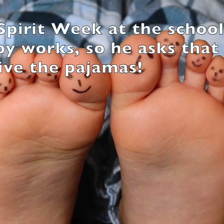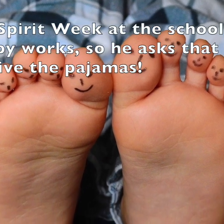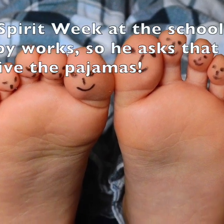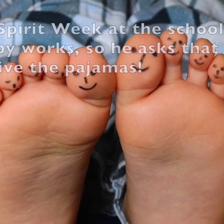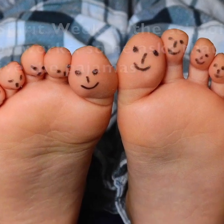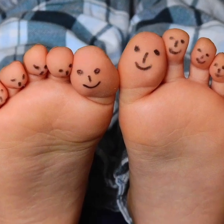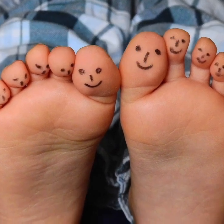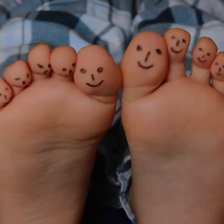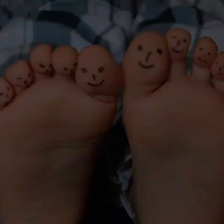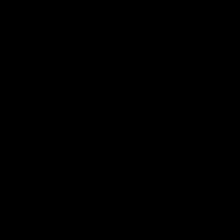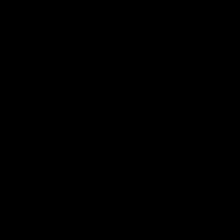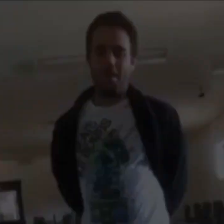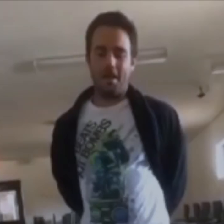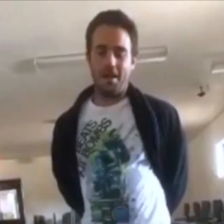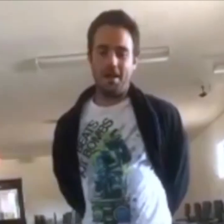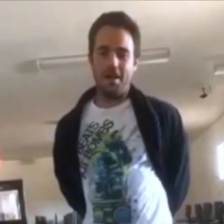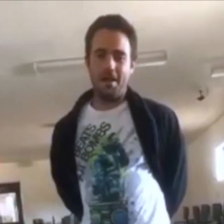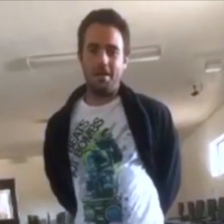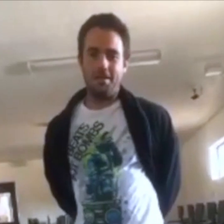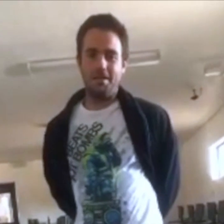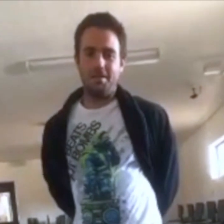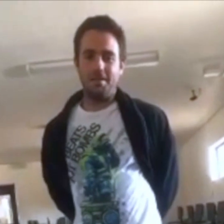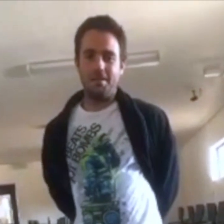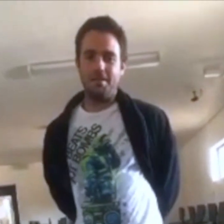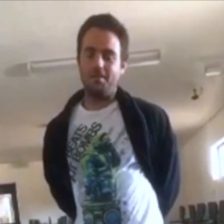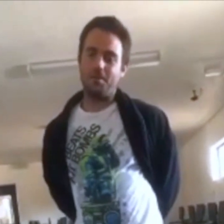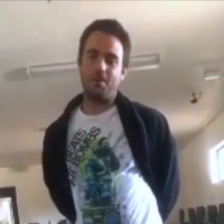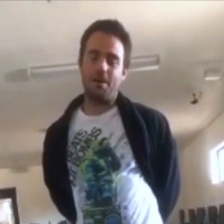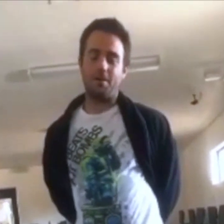I, uh, require...uh, sorry.